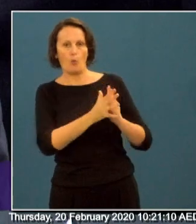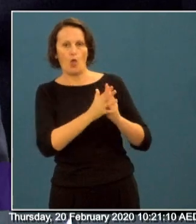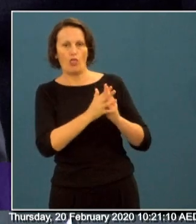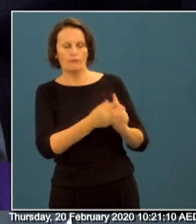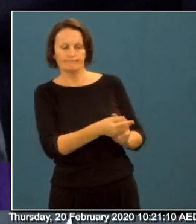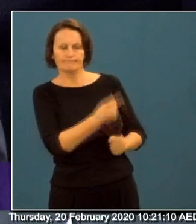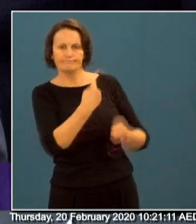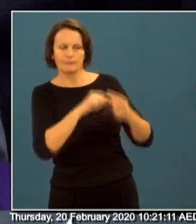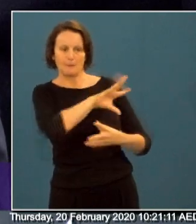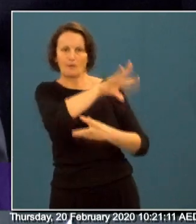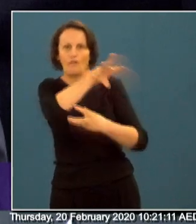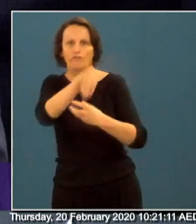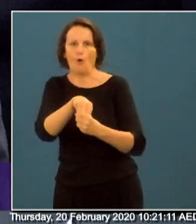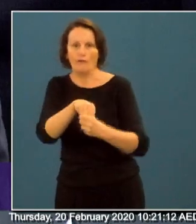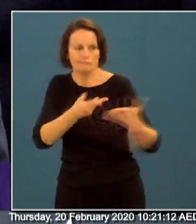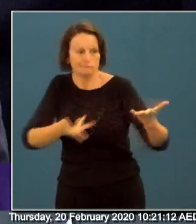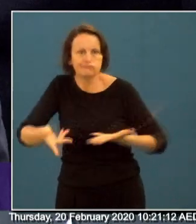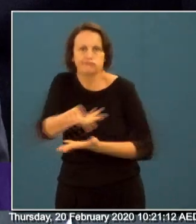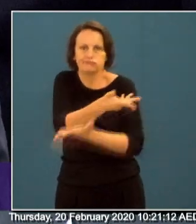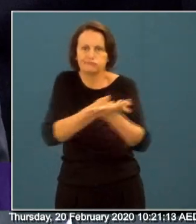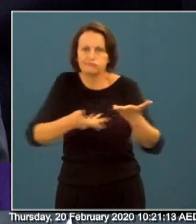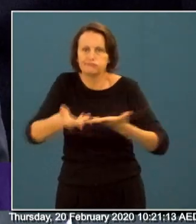and they need to be an informed participant in the care conversation.